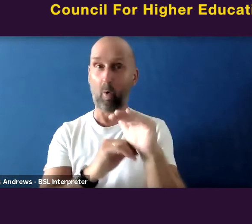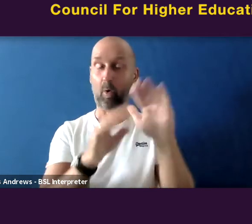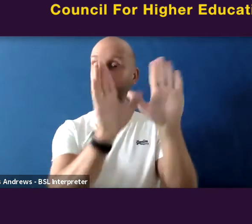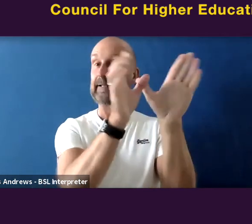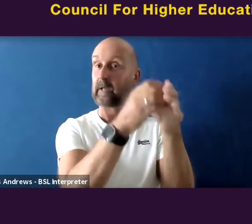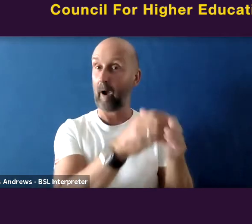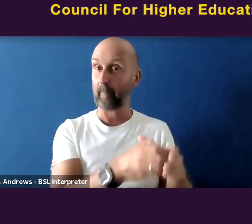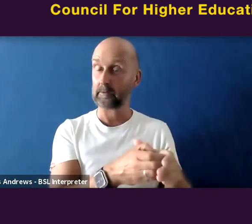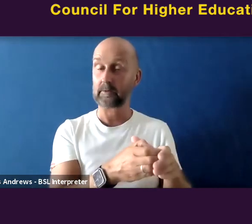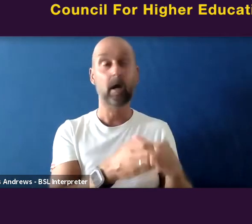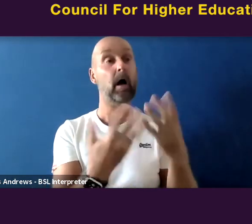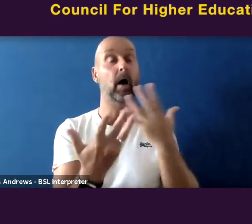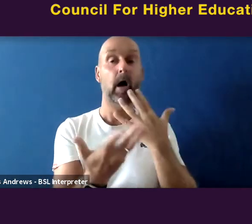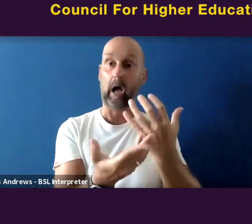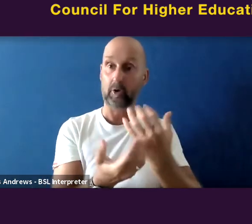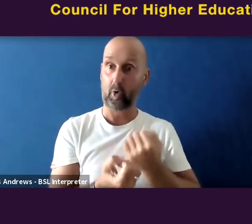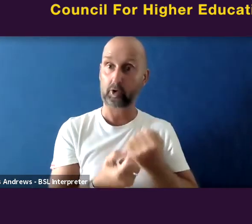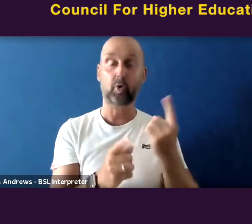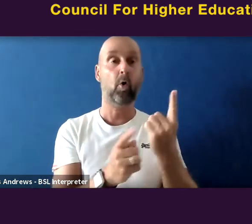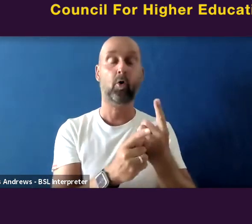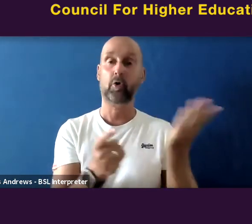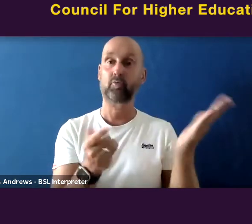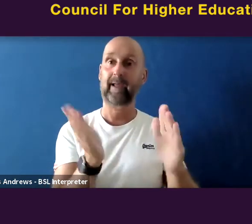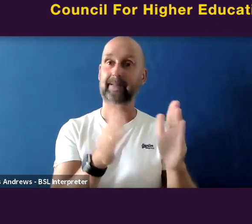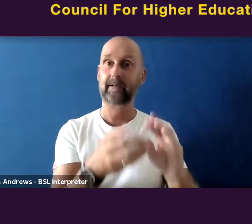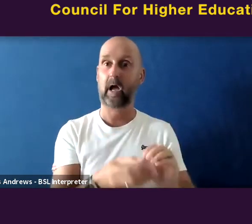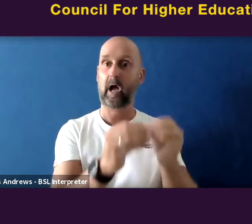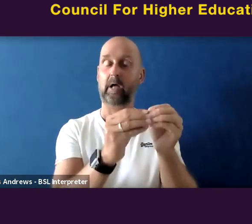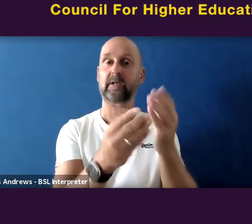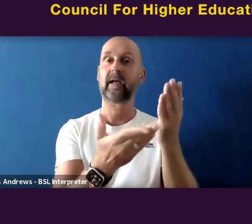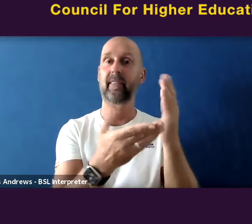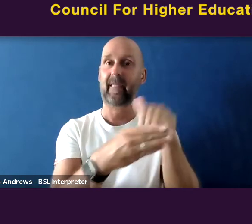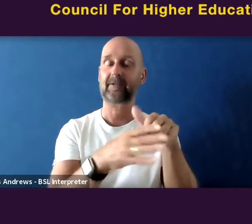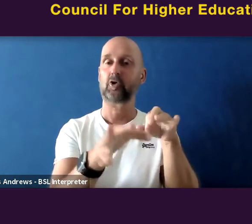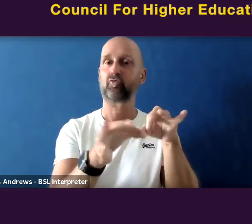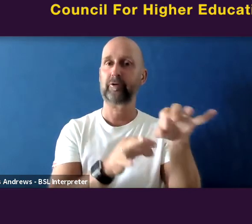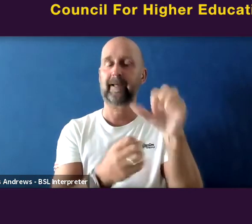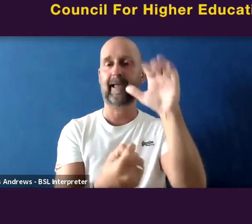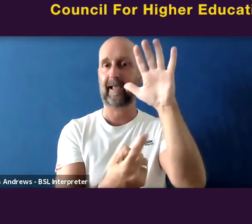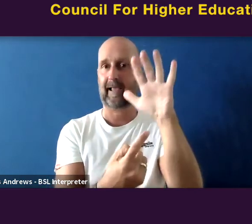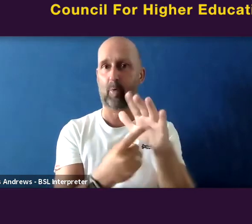acknowledge and reinstate Arts as Strategically Important Sectors and Subjects.